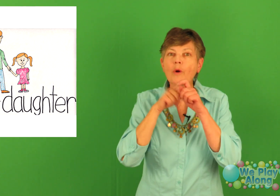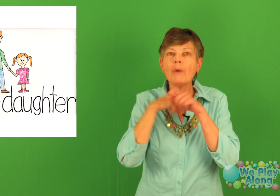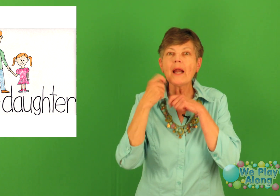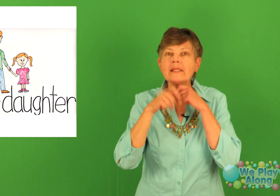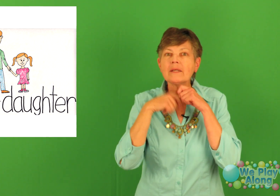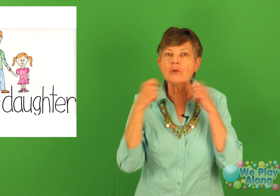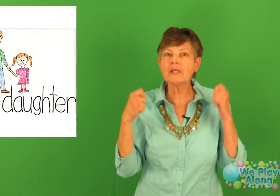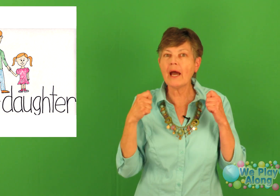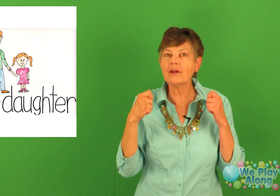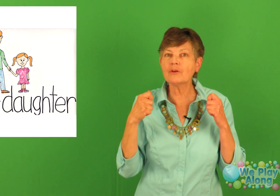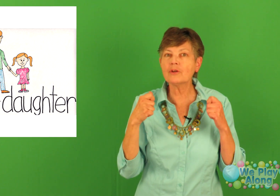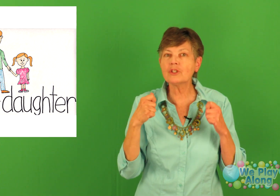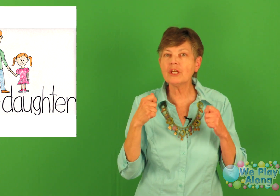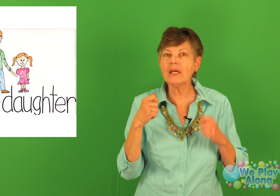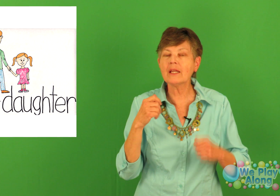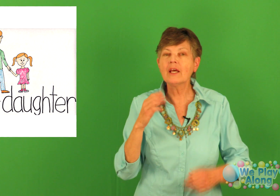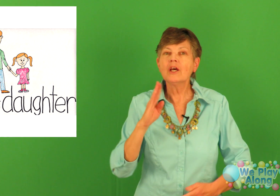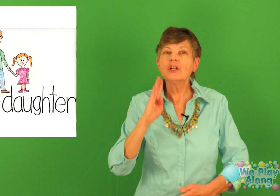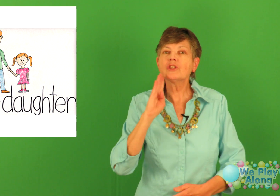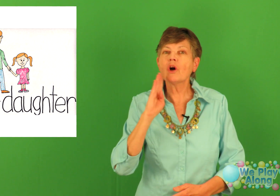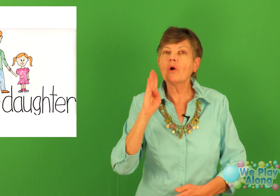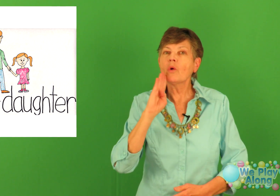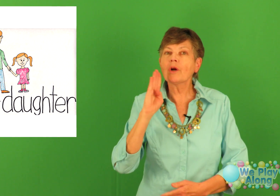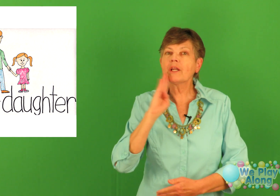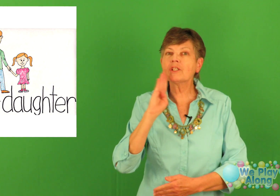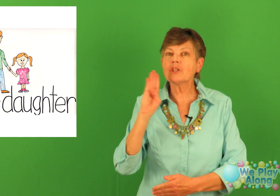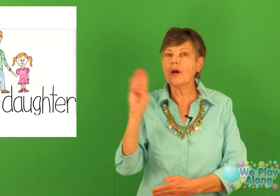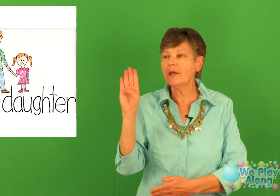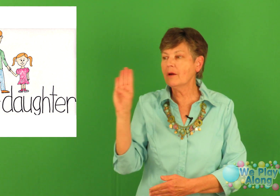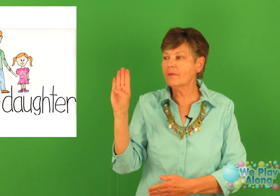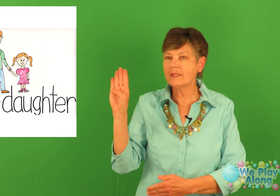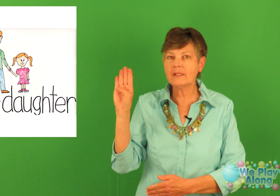war bonnets it would tie under their chin so we're gonna start here this is